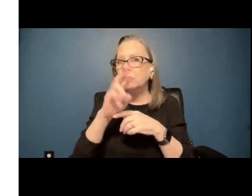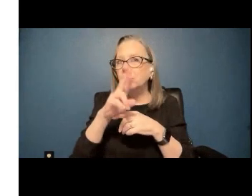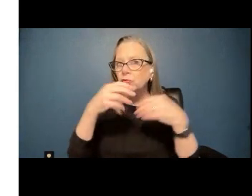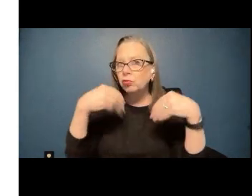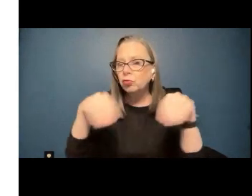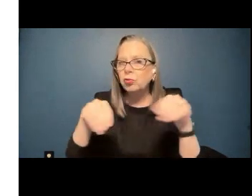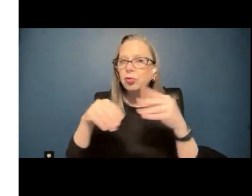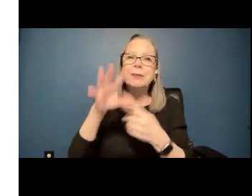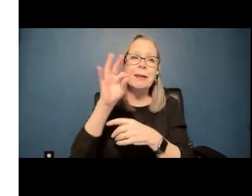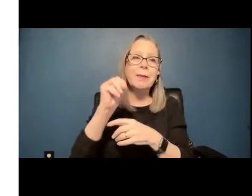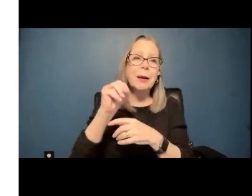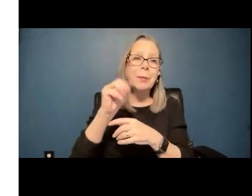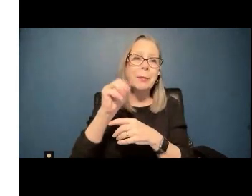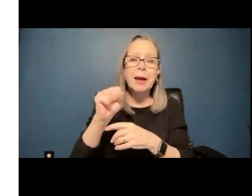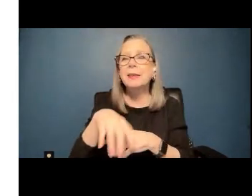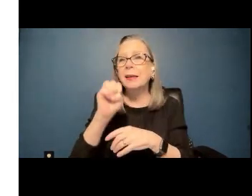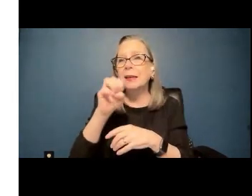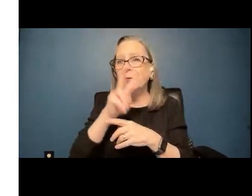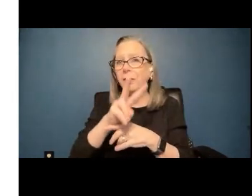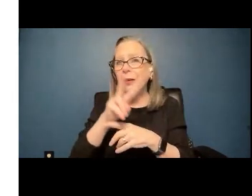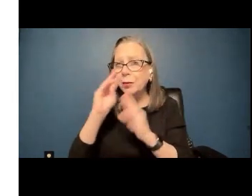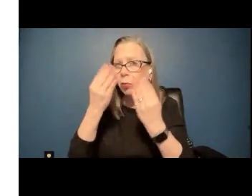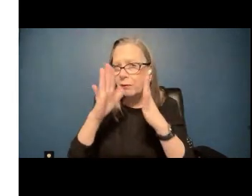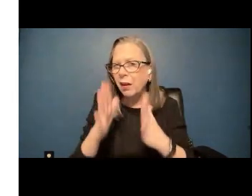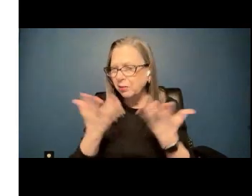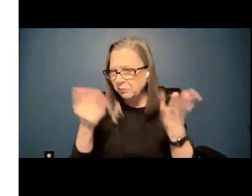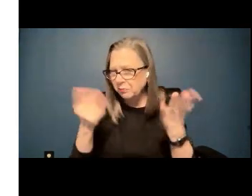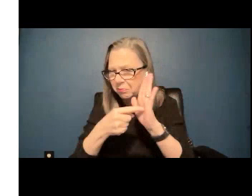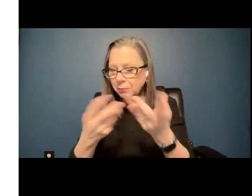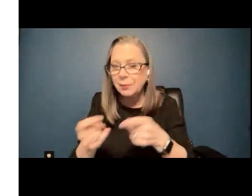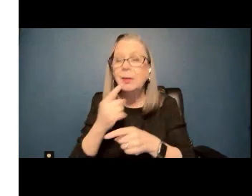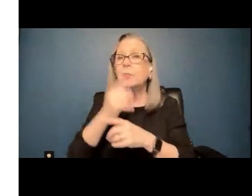and potentially even direct care workers and providers themselves,